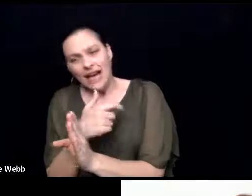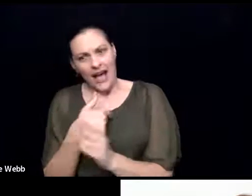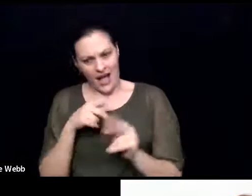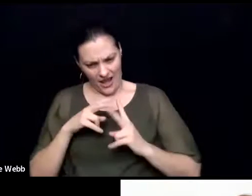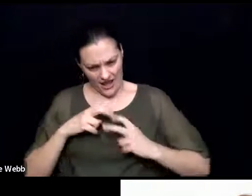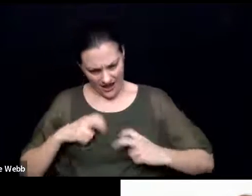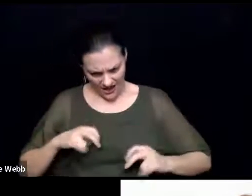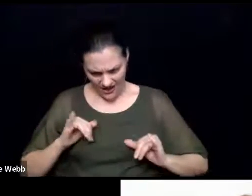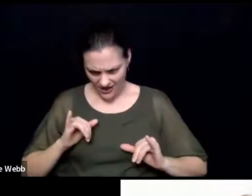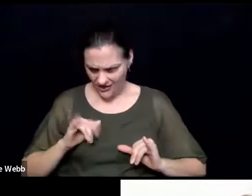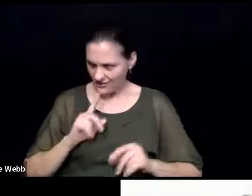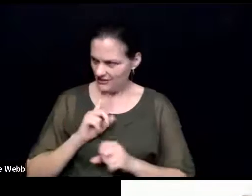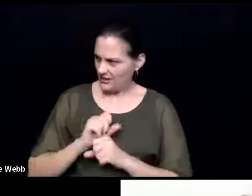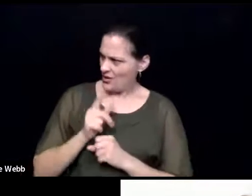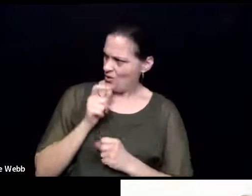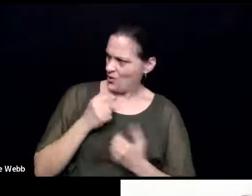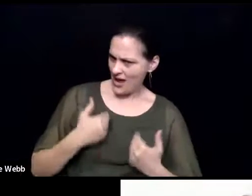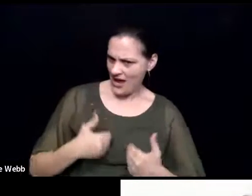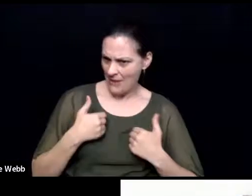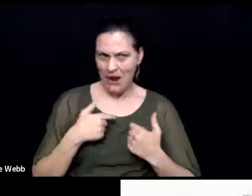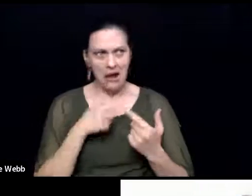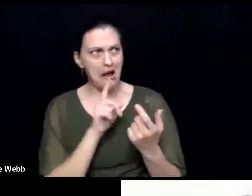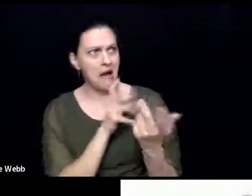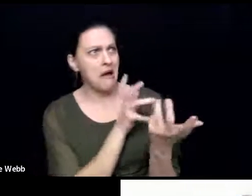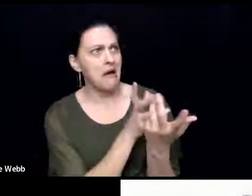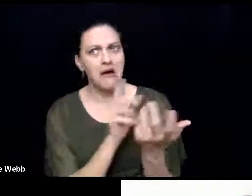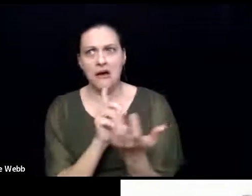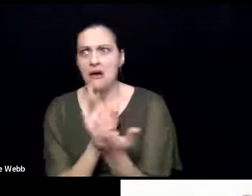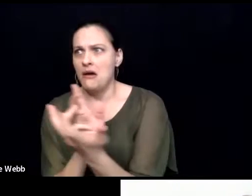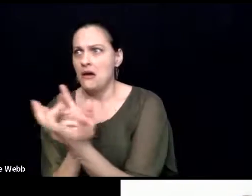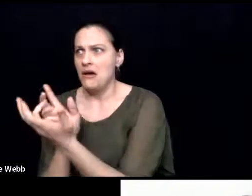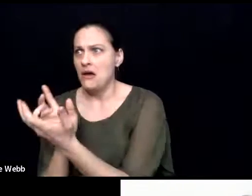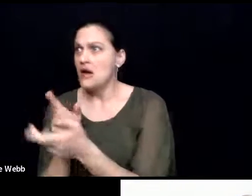to act the way these people over here want me to act, and I don't have to act the way these people